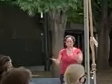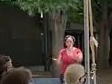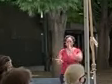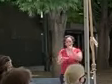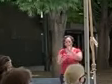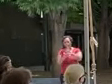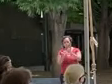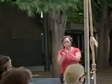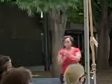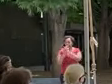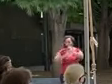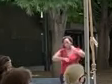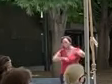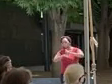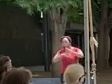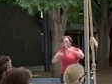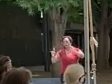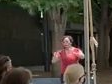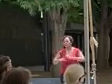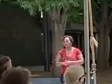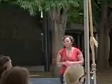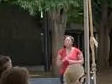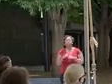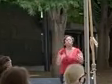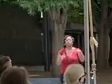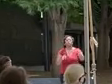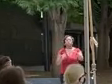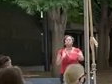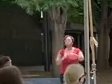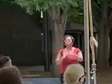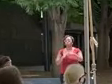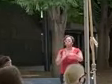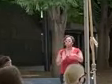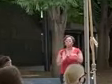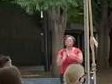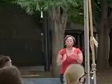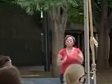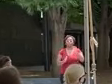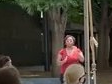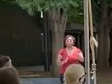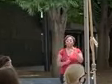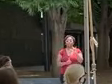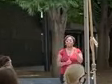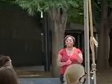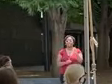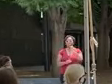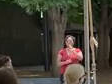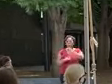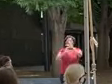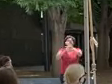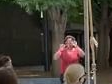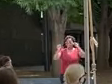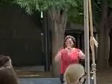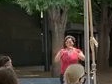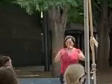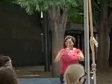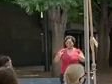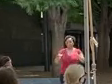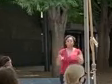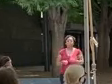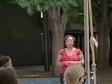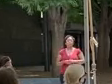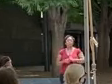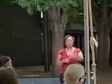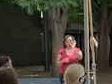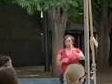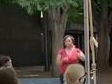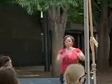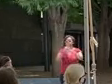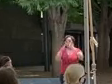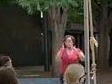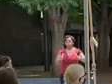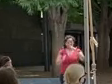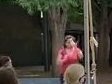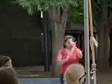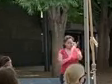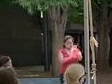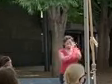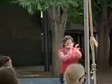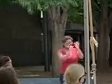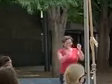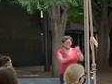You have helped to ensure, in the words of President Bill Clinton, that generations of Americans will know this great president was great with his disability.